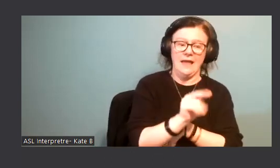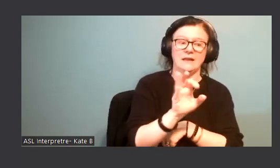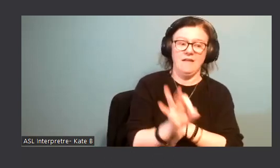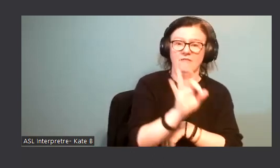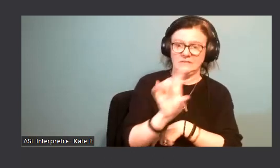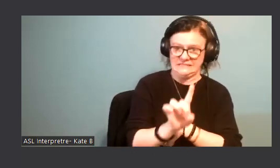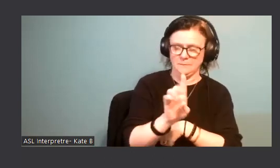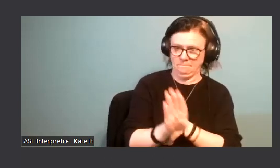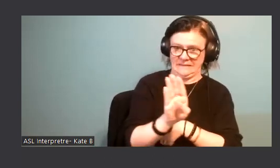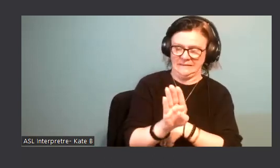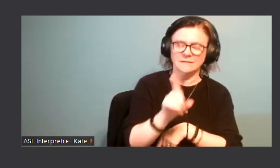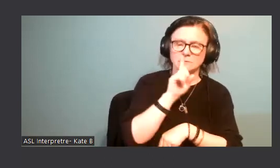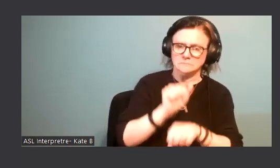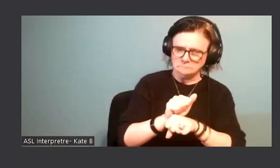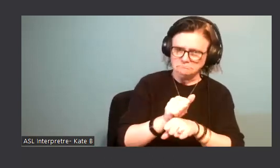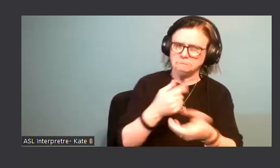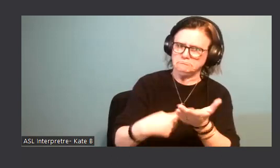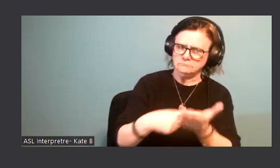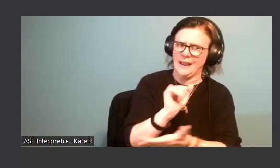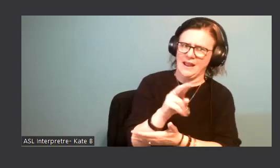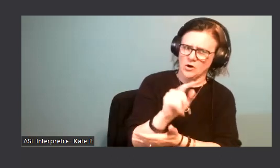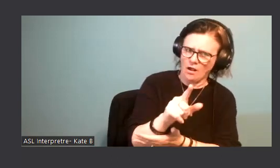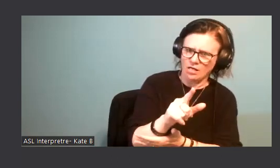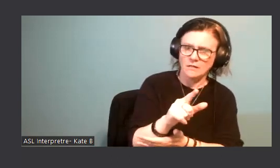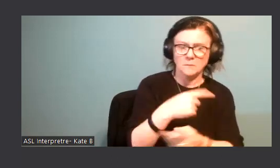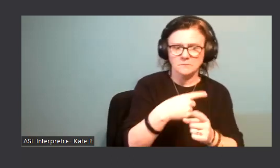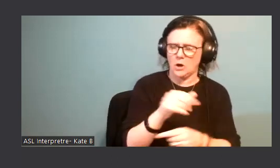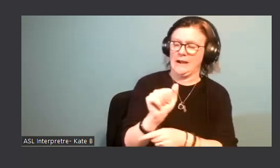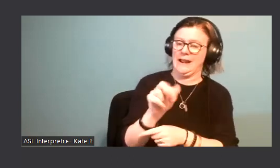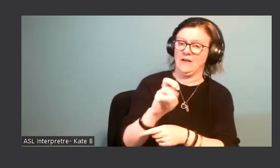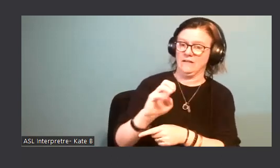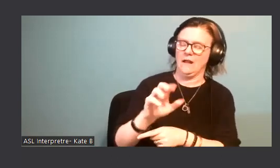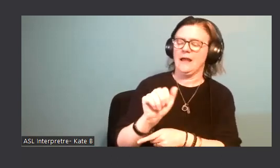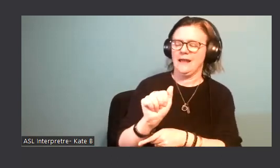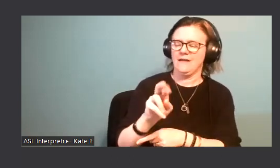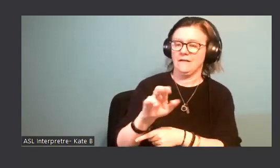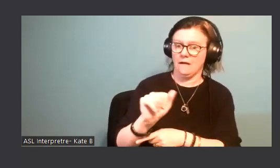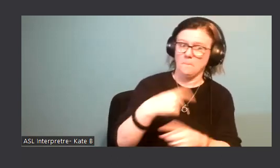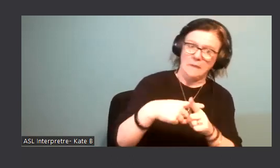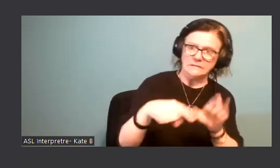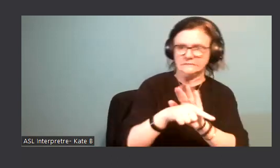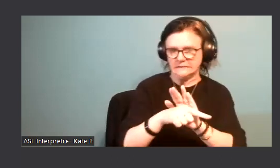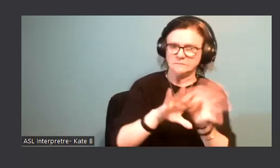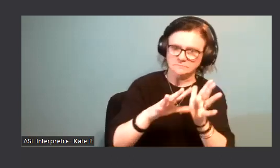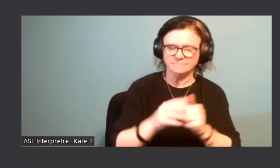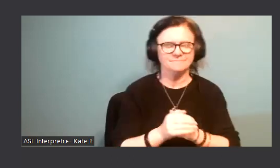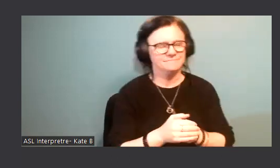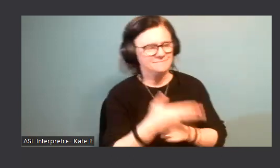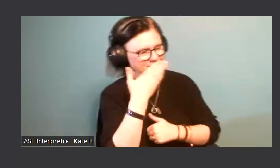analyst here at the national federation of the blind. Happy to join you today for some talk on